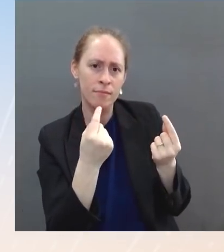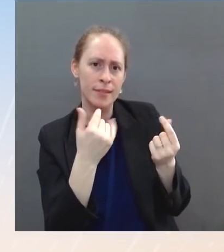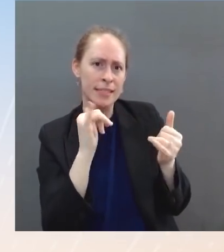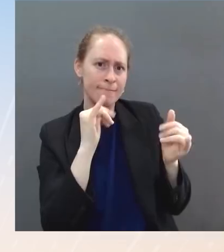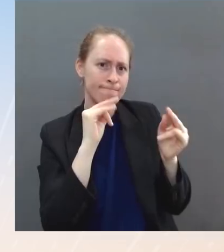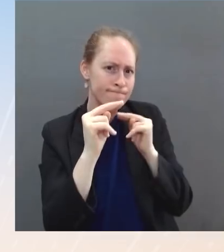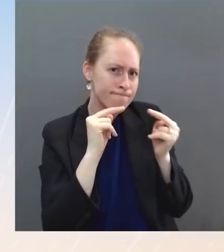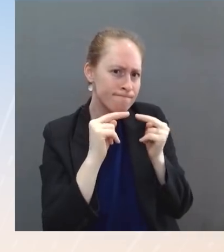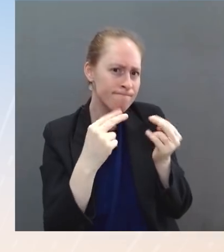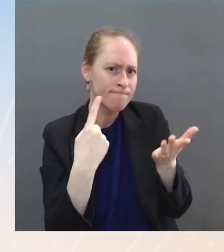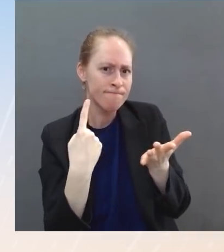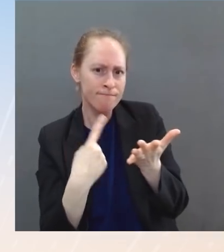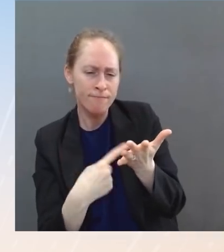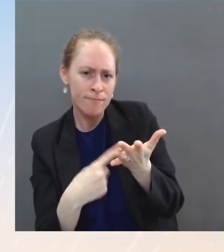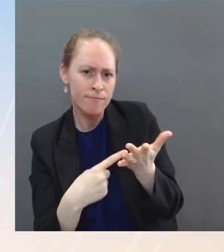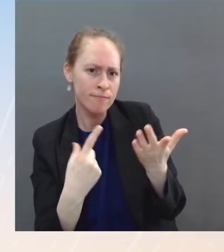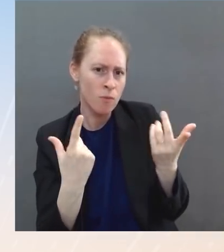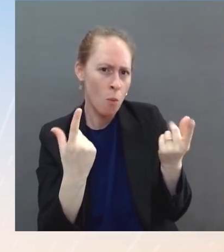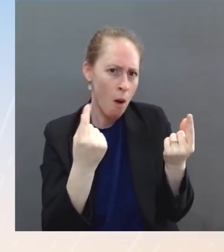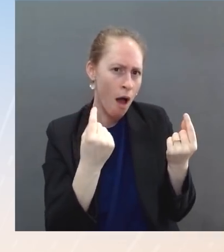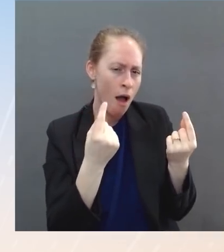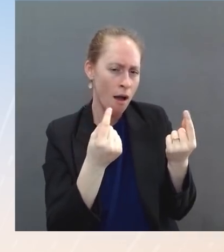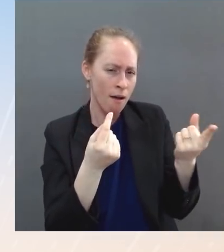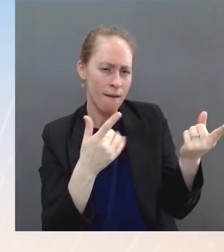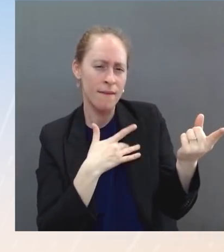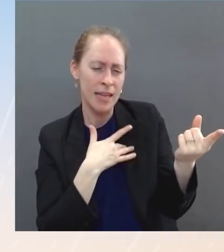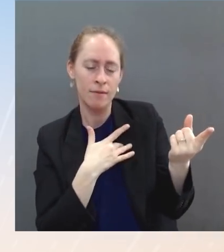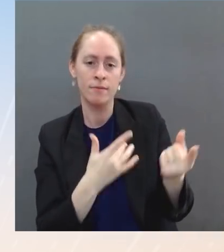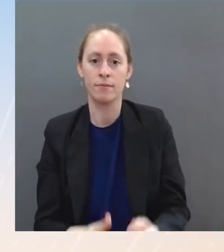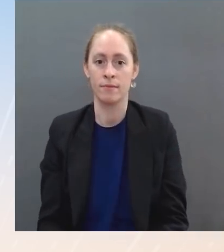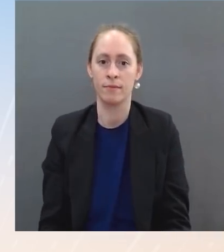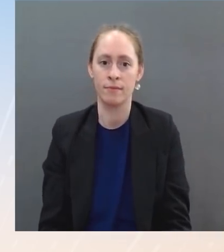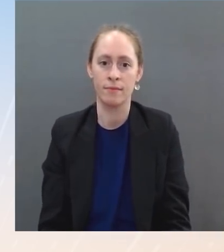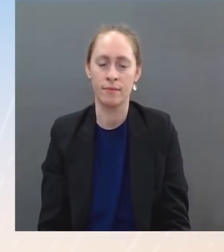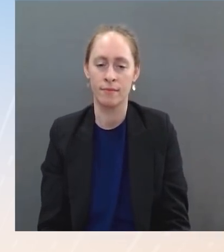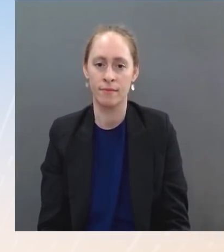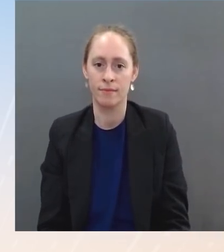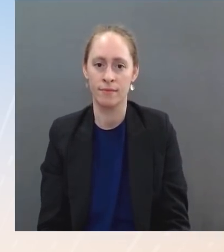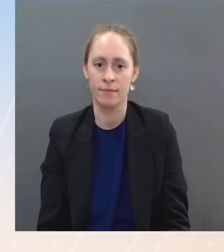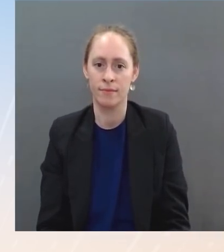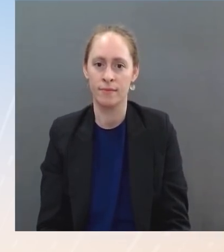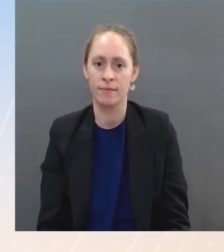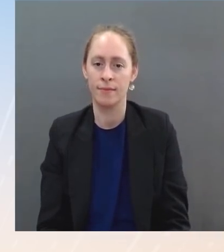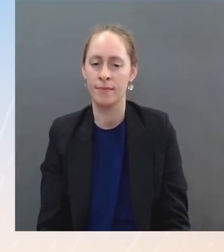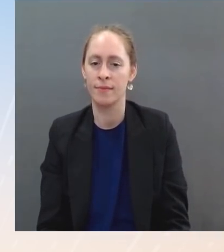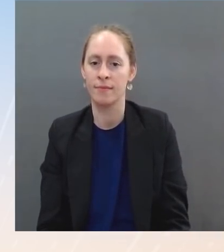we feel we can most be effective at, I should say, is supporting them and strengthening their hand in these negotiations.